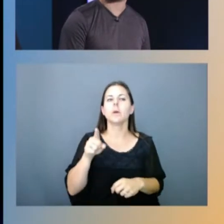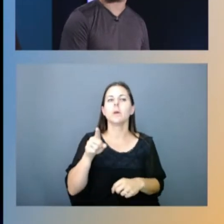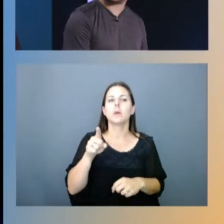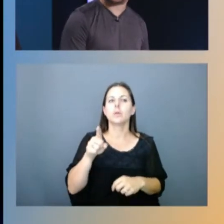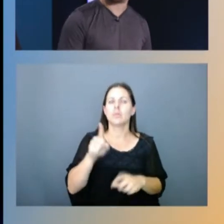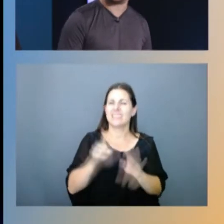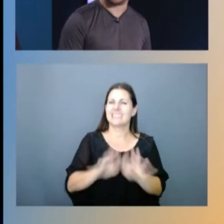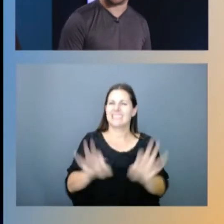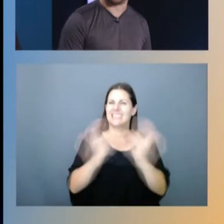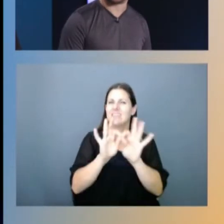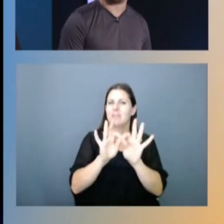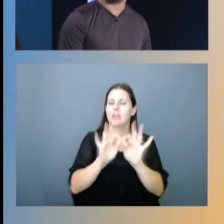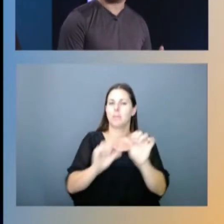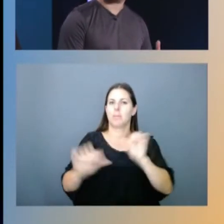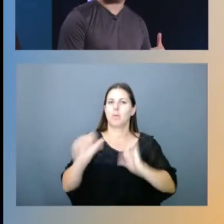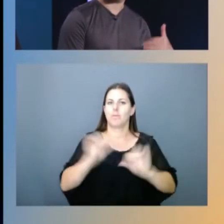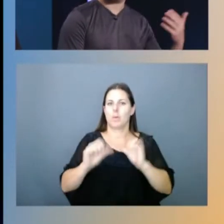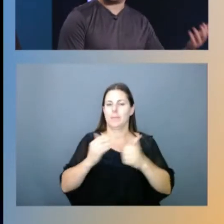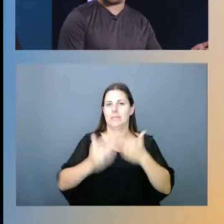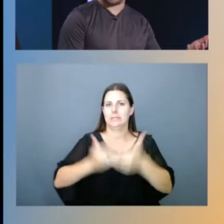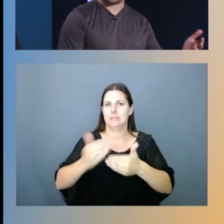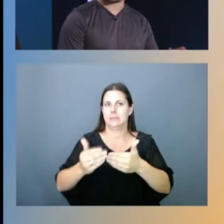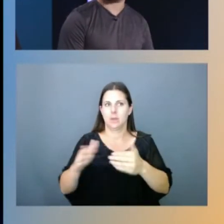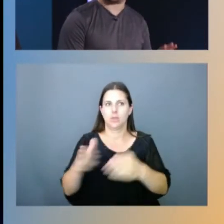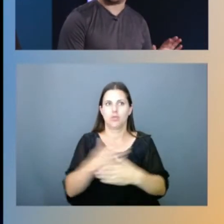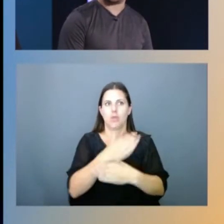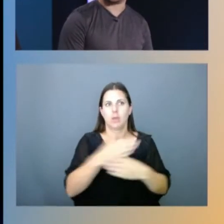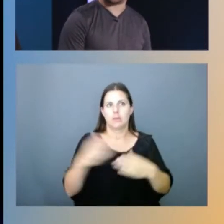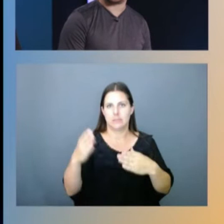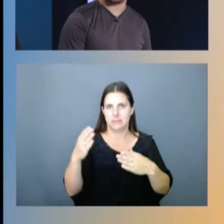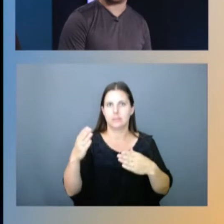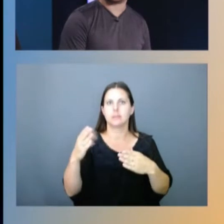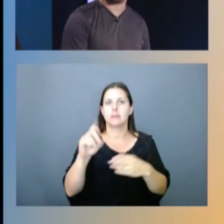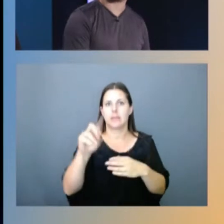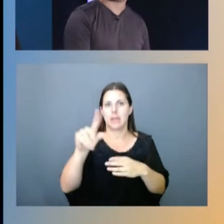across data types, from 1.4 X for bfloat16 data type